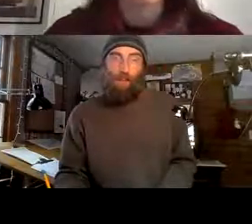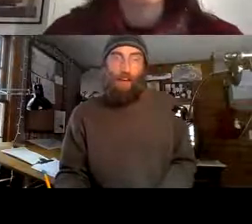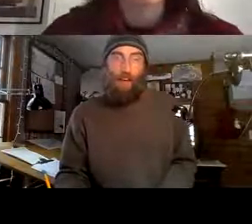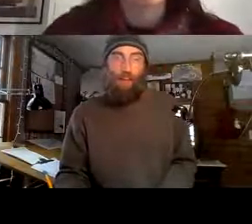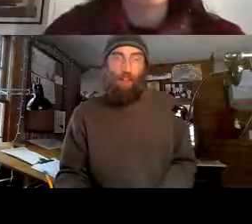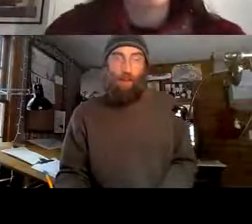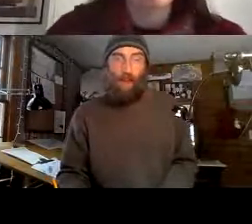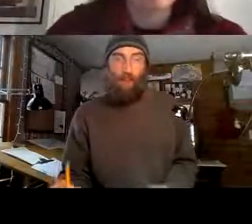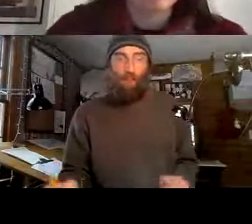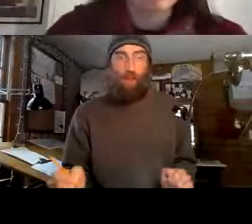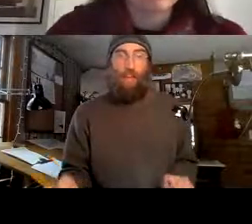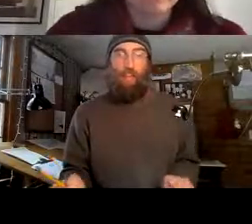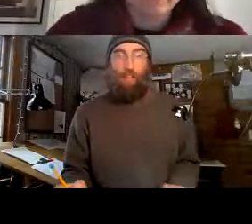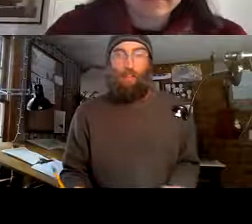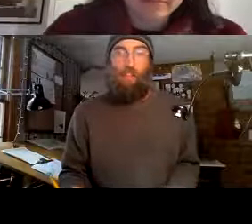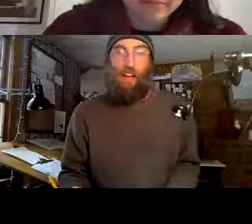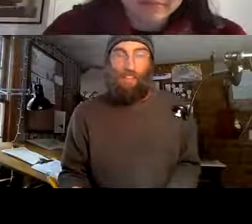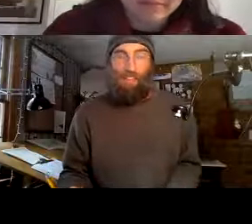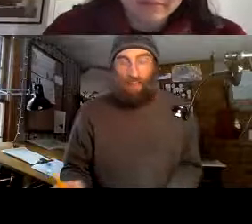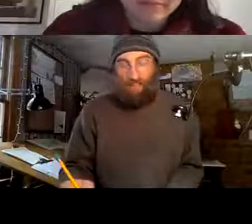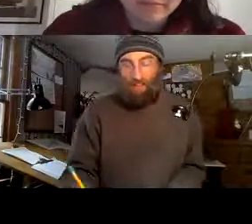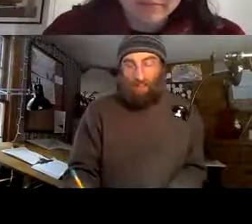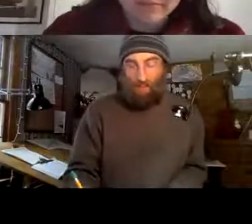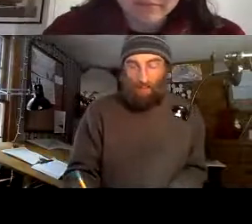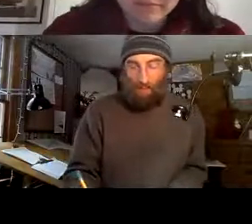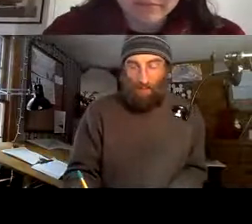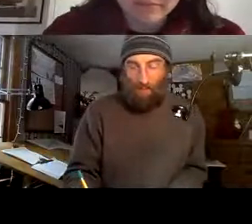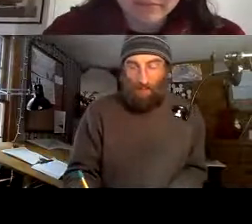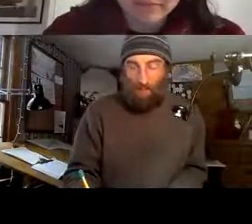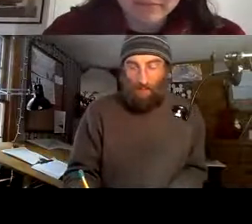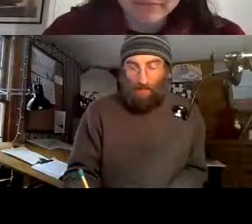the reaction you have to making those lines, right, to going in.